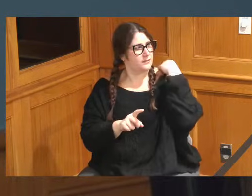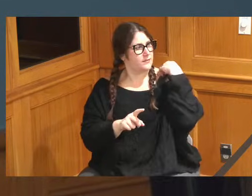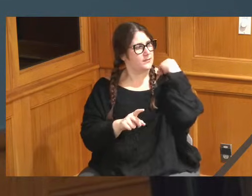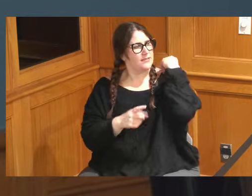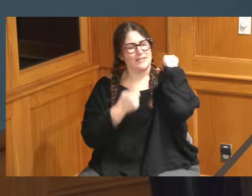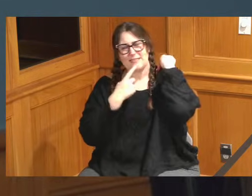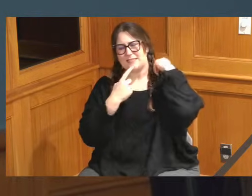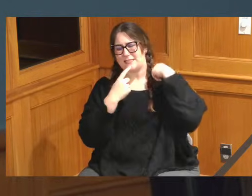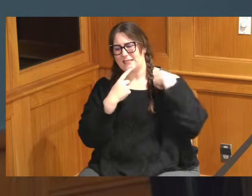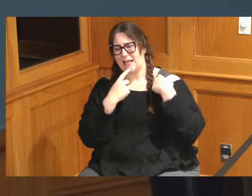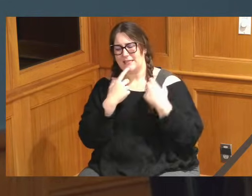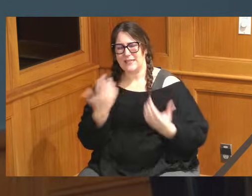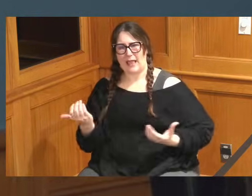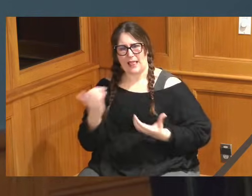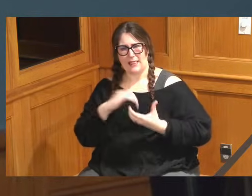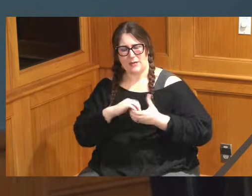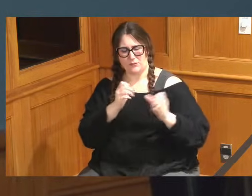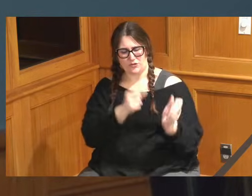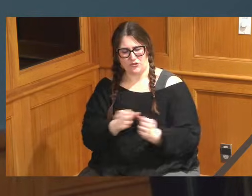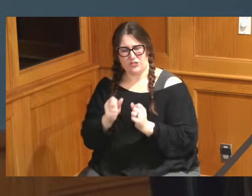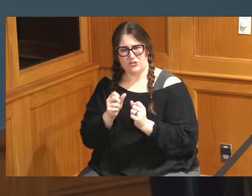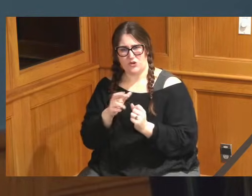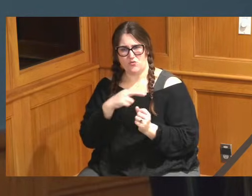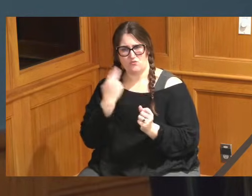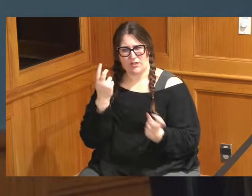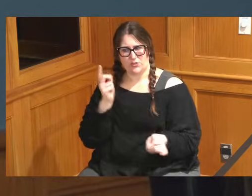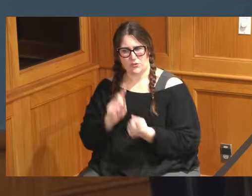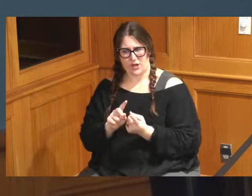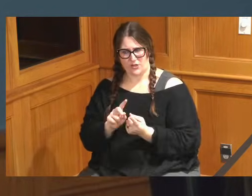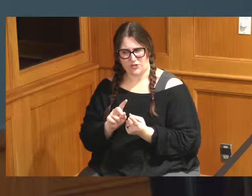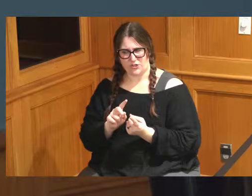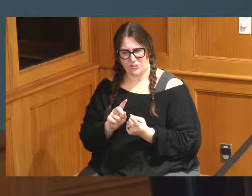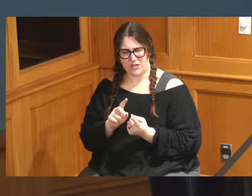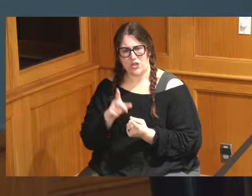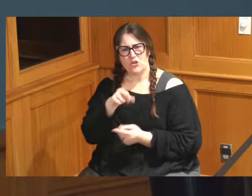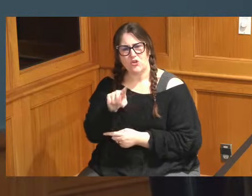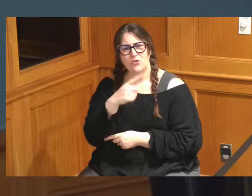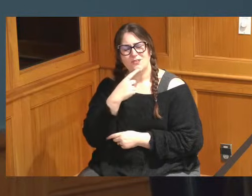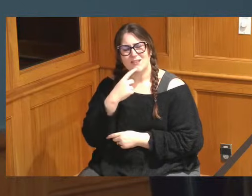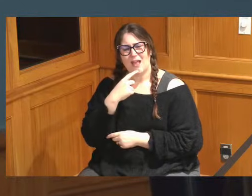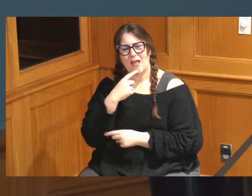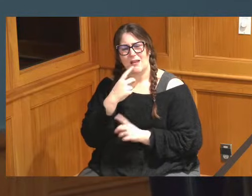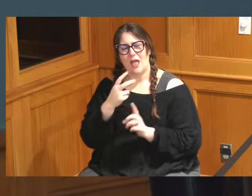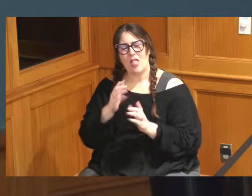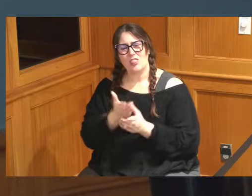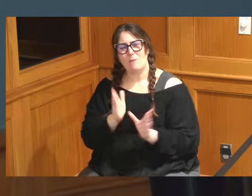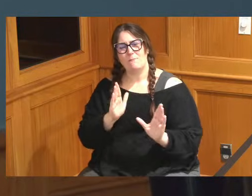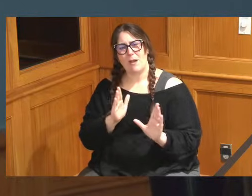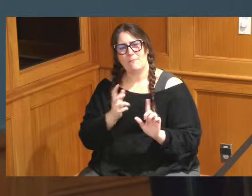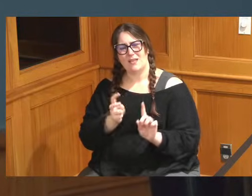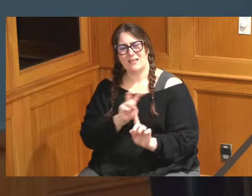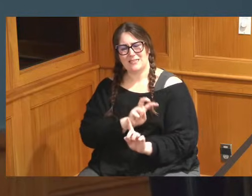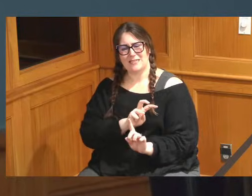under collaborative strategic risk reduction, you said the public side equivalents are credited to